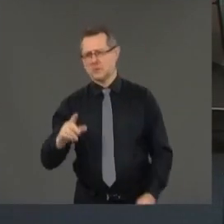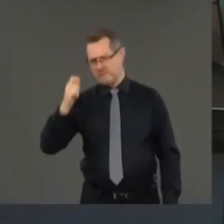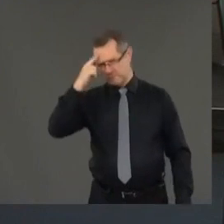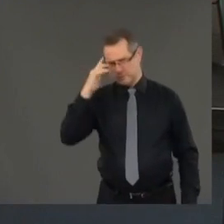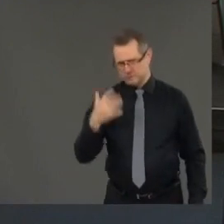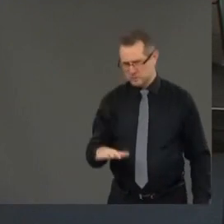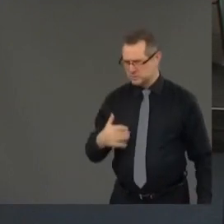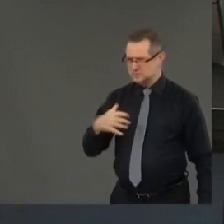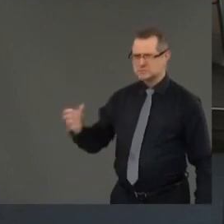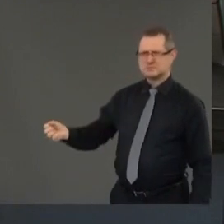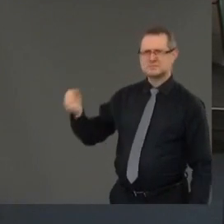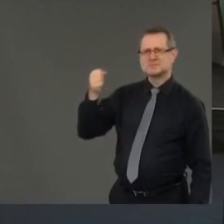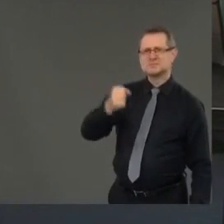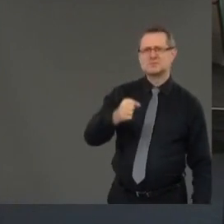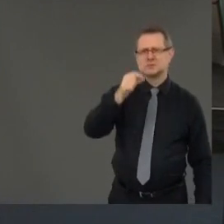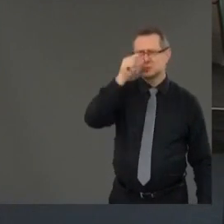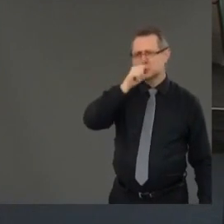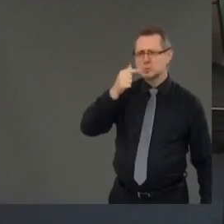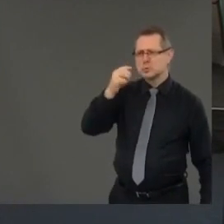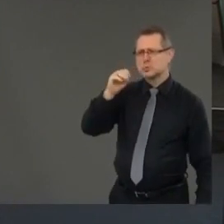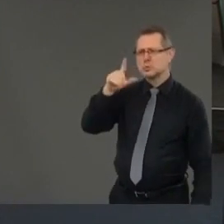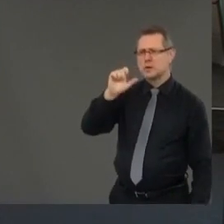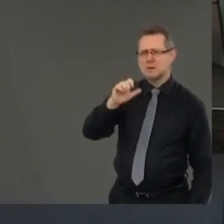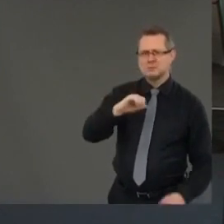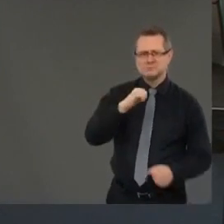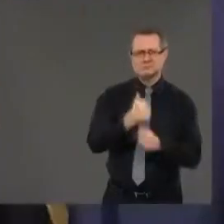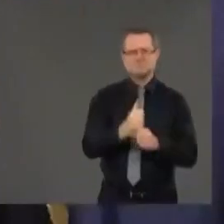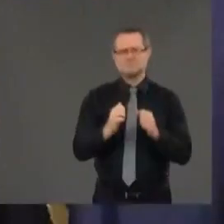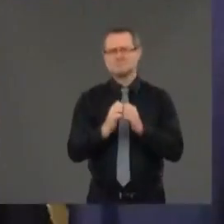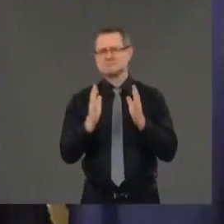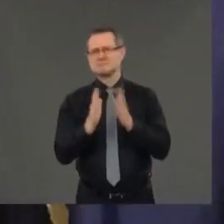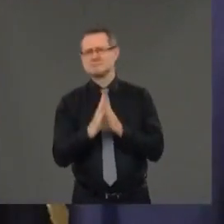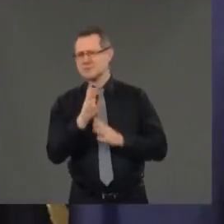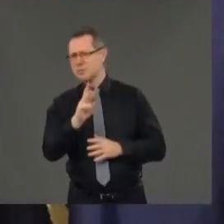YEAH, THE NUMBERS ARE DOWN SO